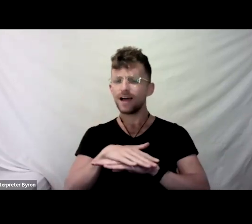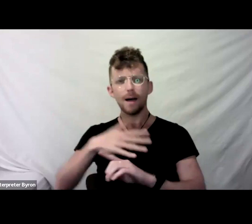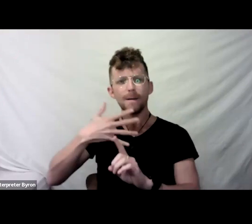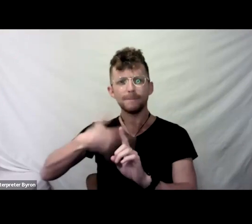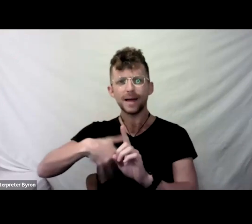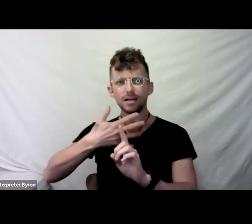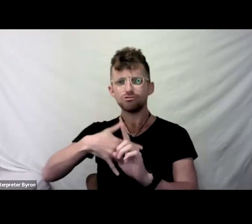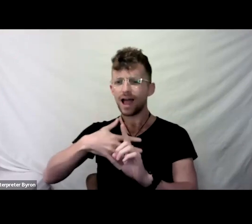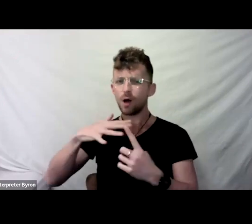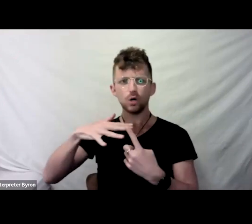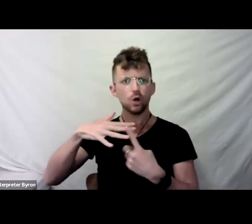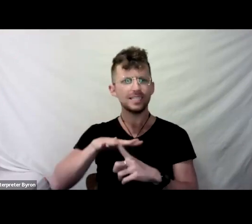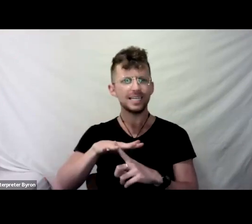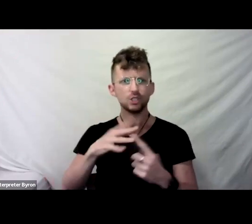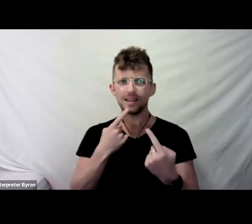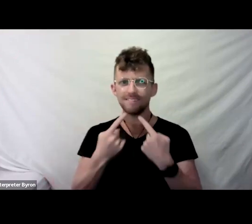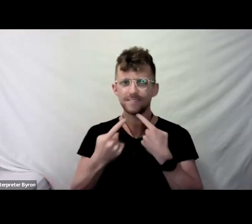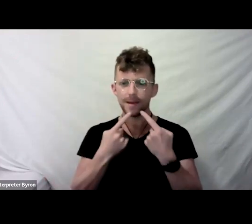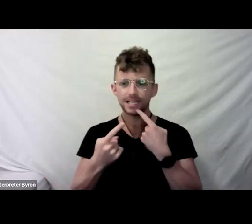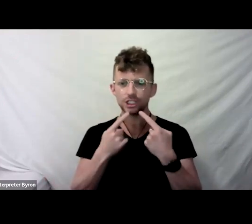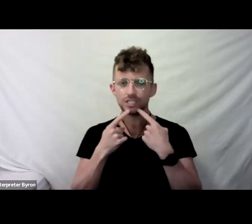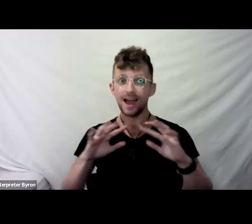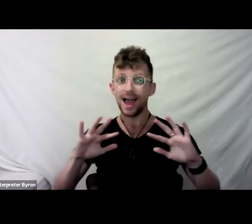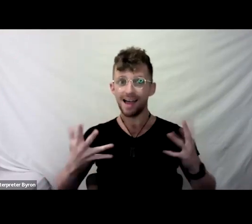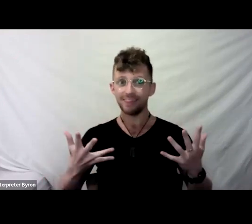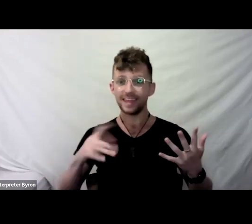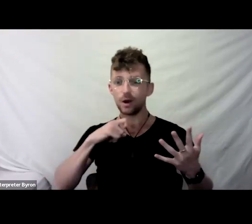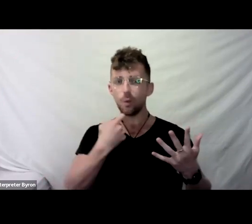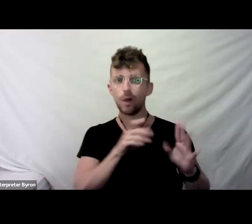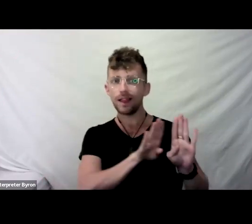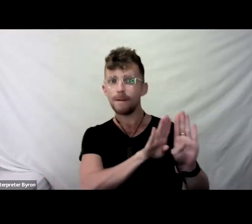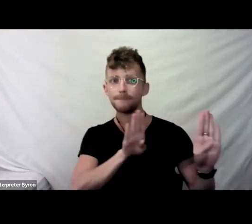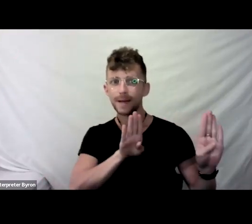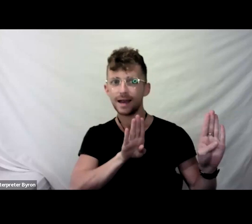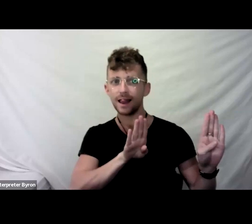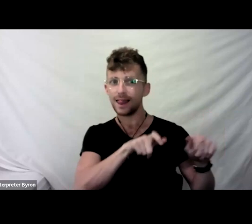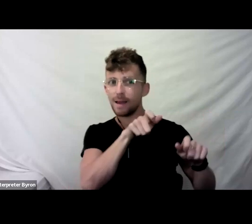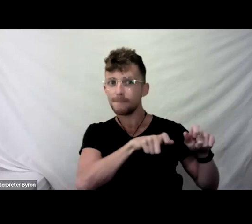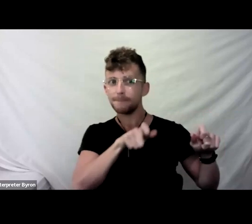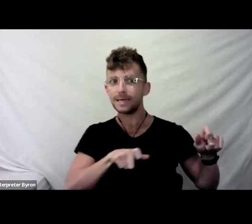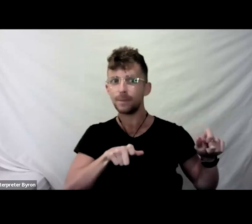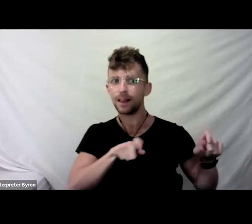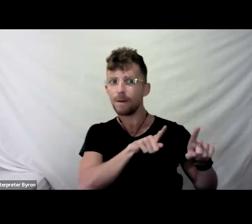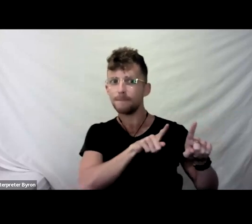Then we have a panel of the people who are most informed about this from Whaikaha’s end,